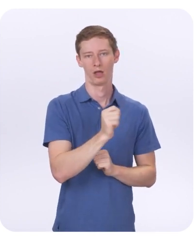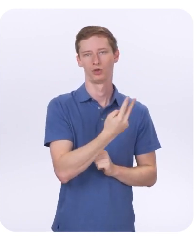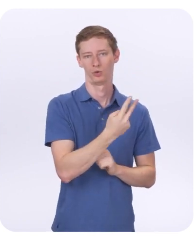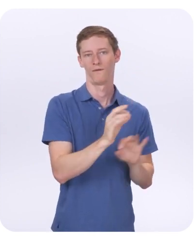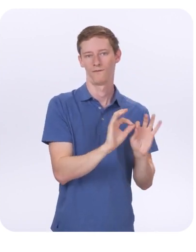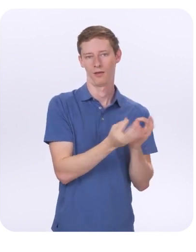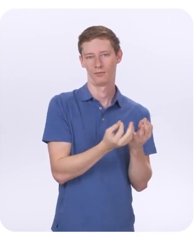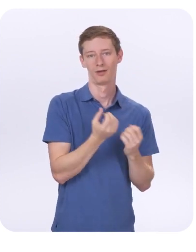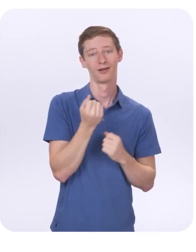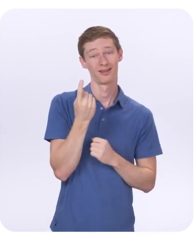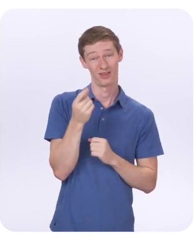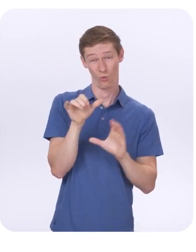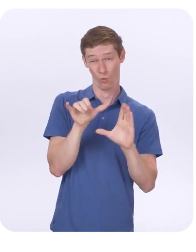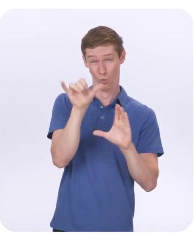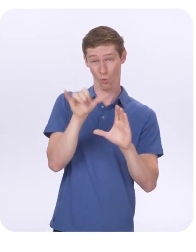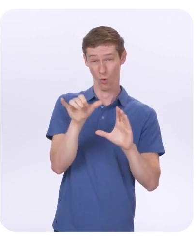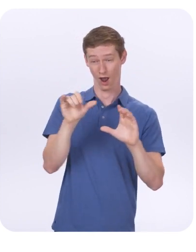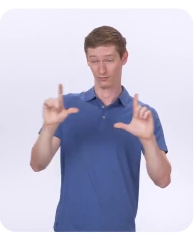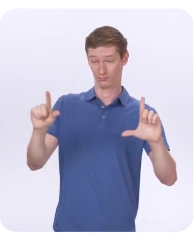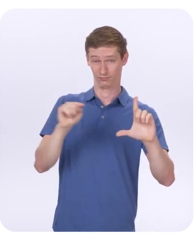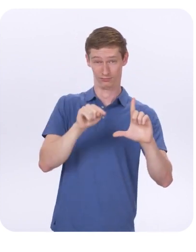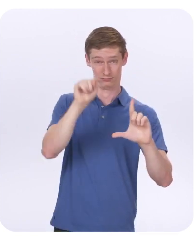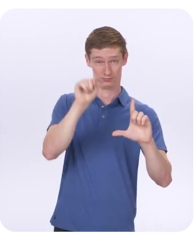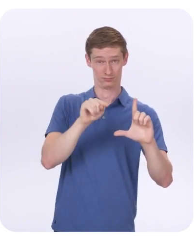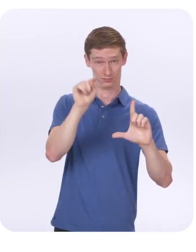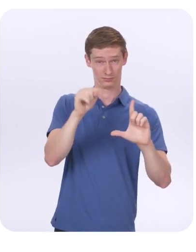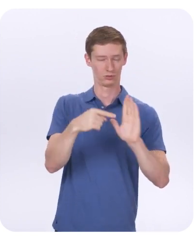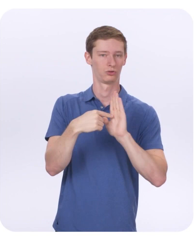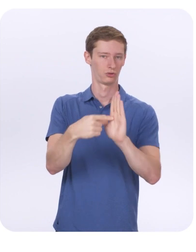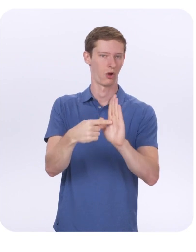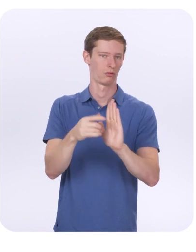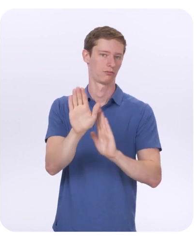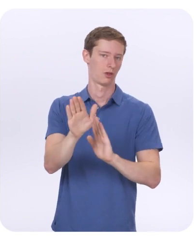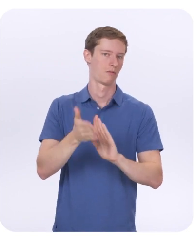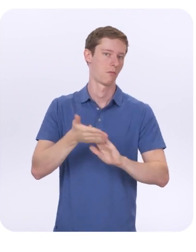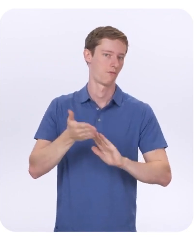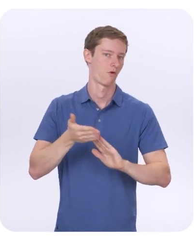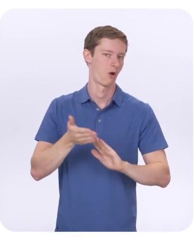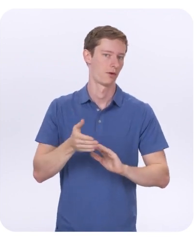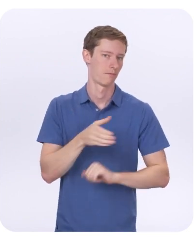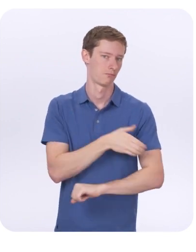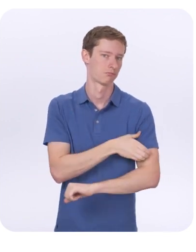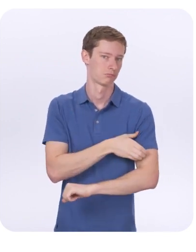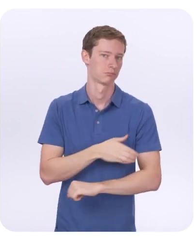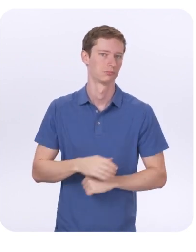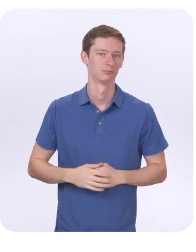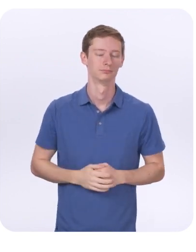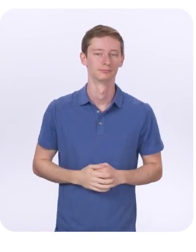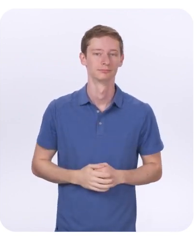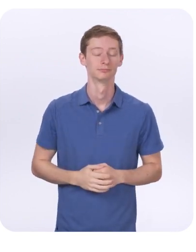Our smallest model Code Llama 7B already outperforms Llama 2 70B